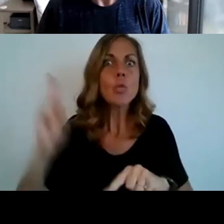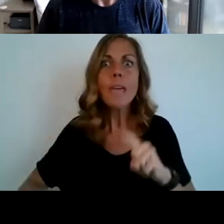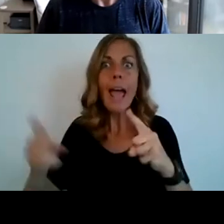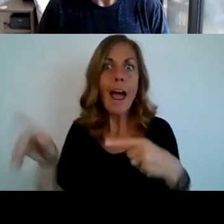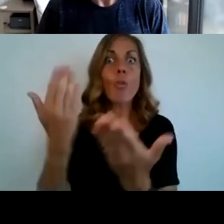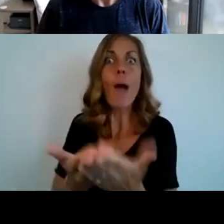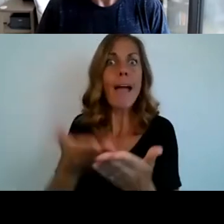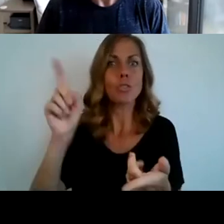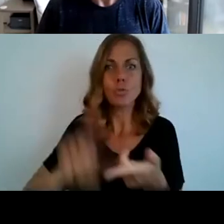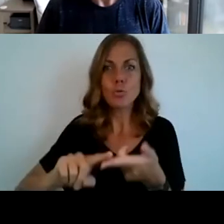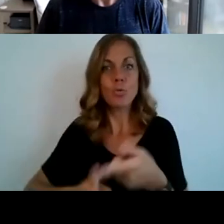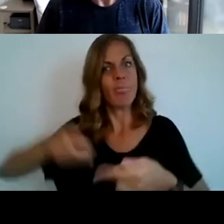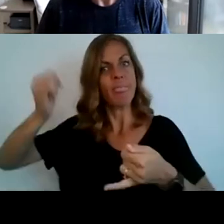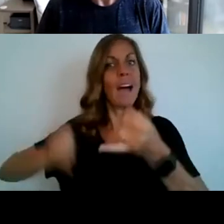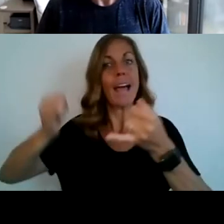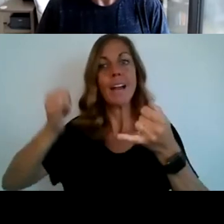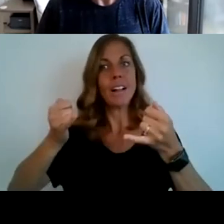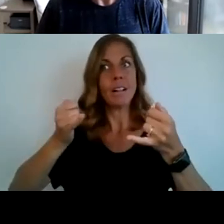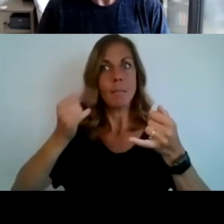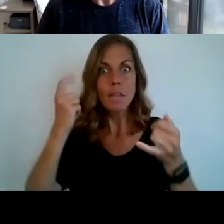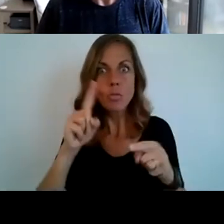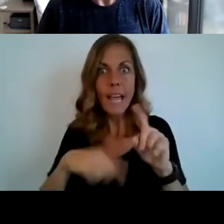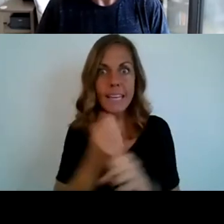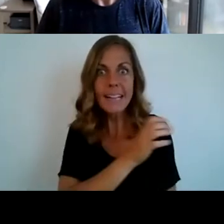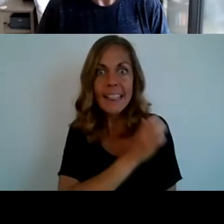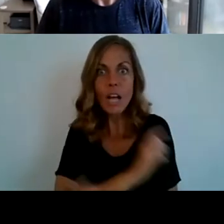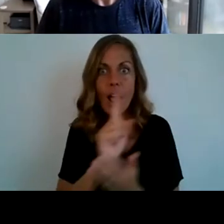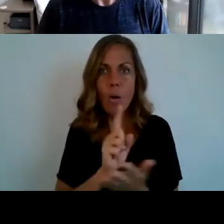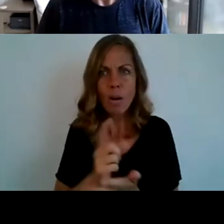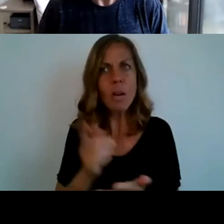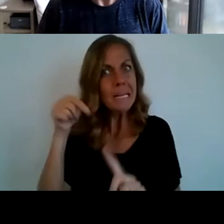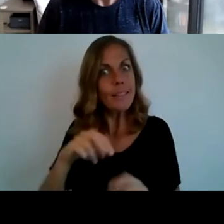hours? That's a problem? Yeah, agreed, agreed. Go ahead, Will.